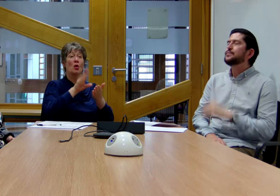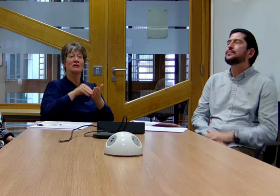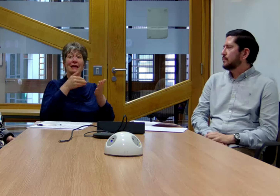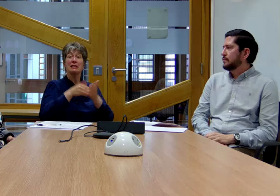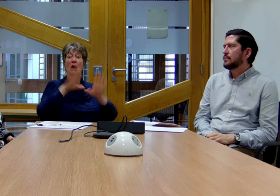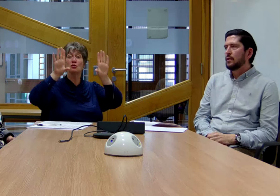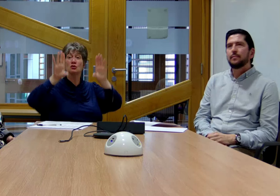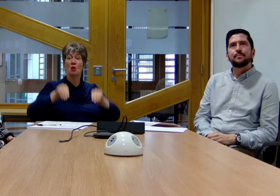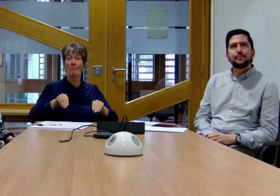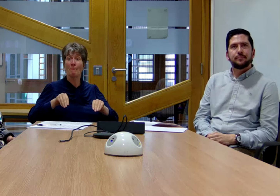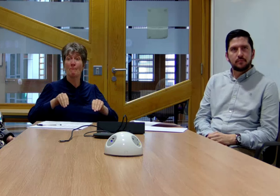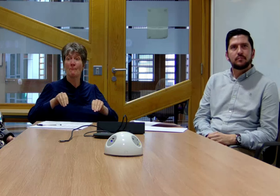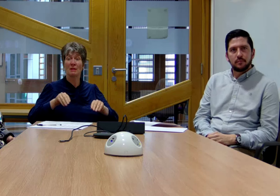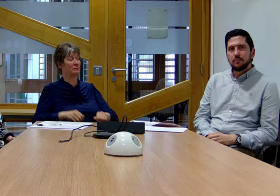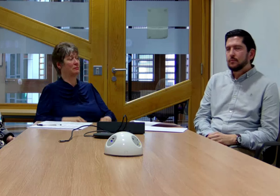we can stop recording now if that's OK and we can ask if everybody has any questions.